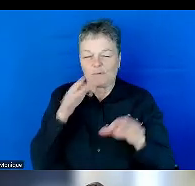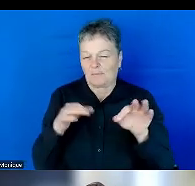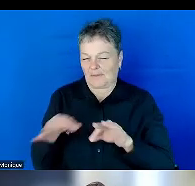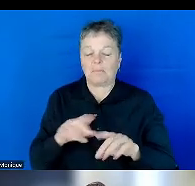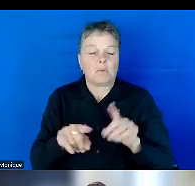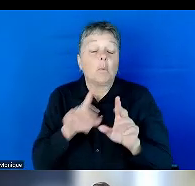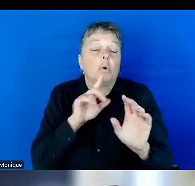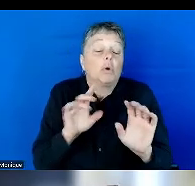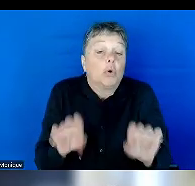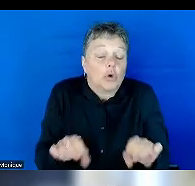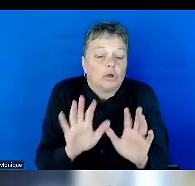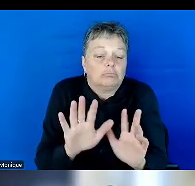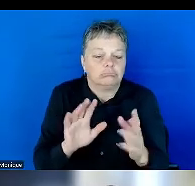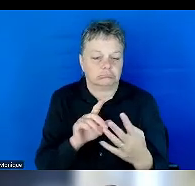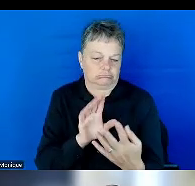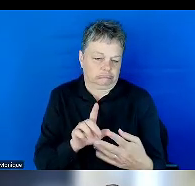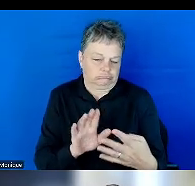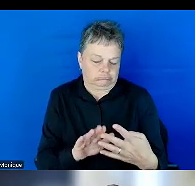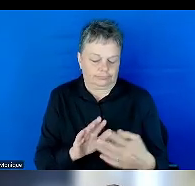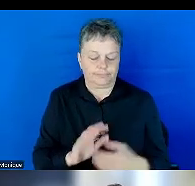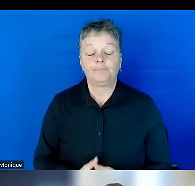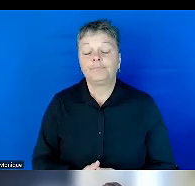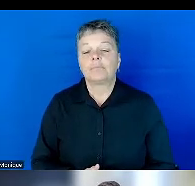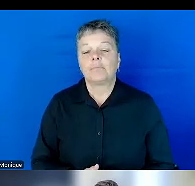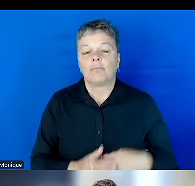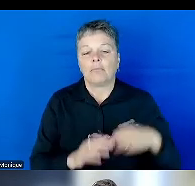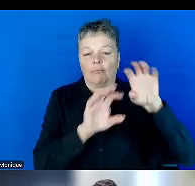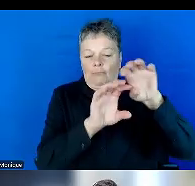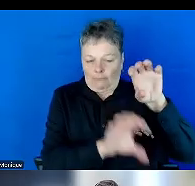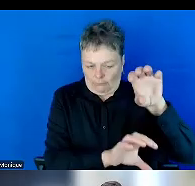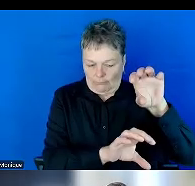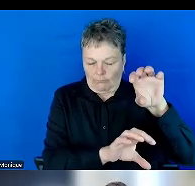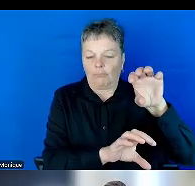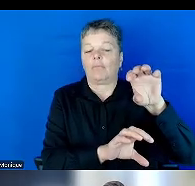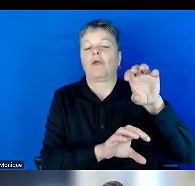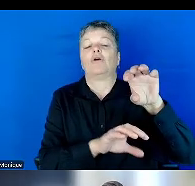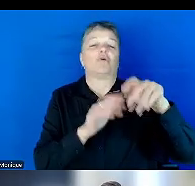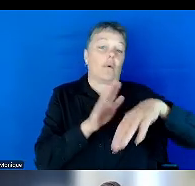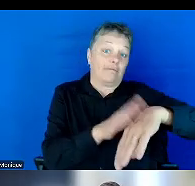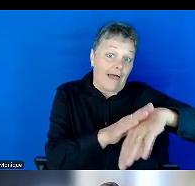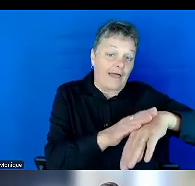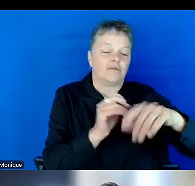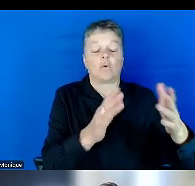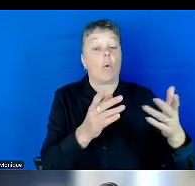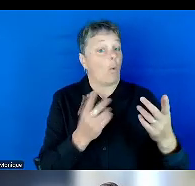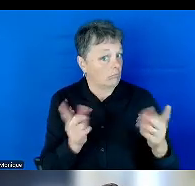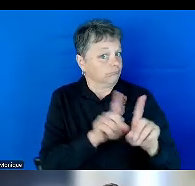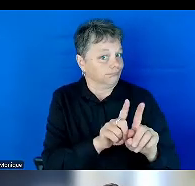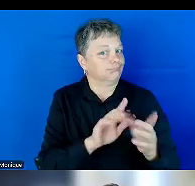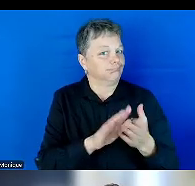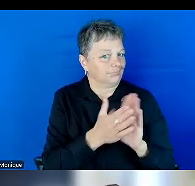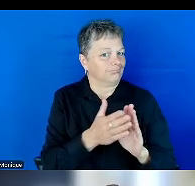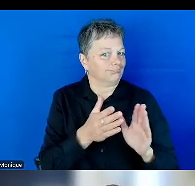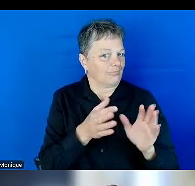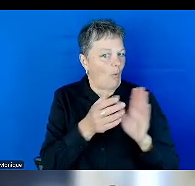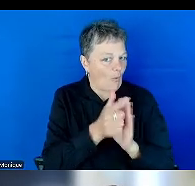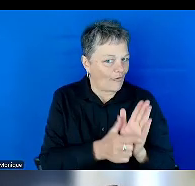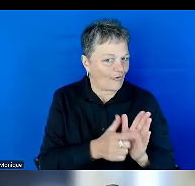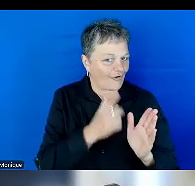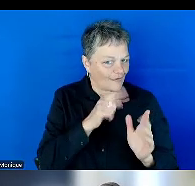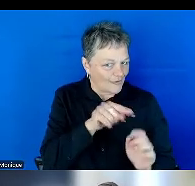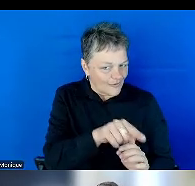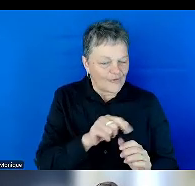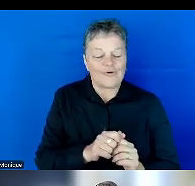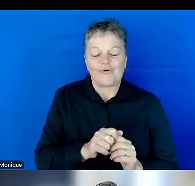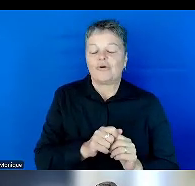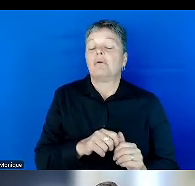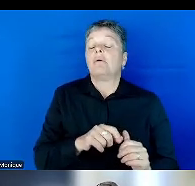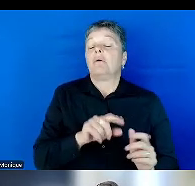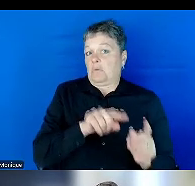And beyond know legal advice and going to court or going to a tribunal uh we also work a lot in